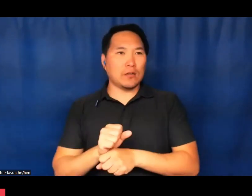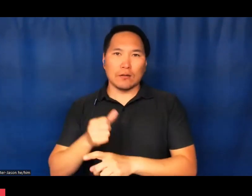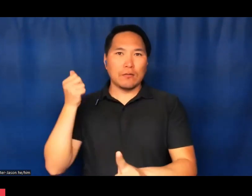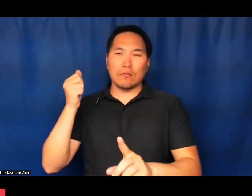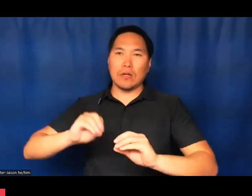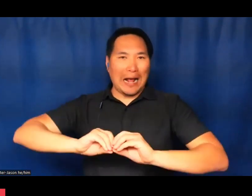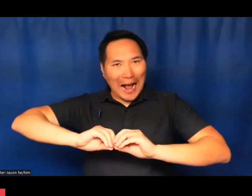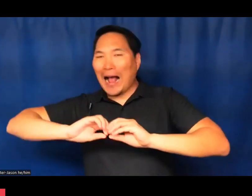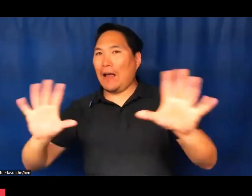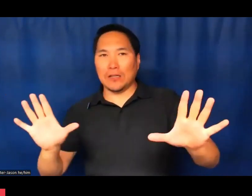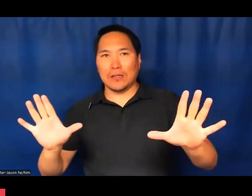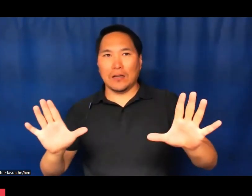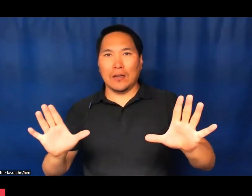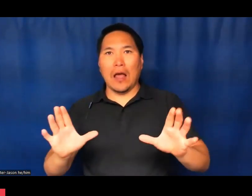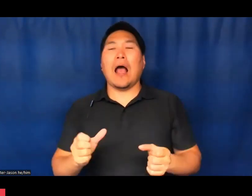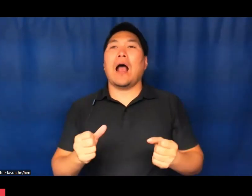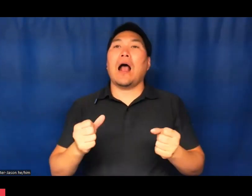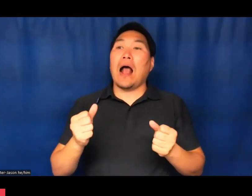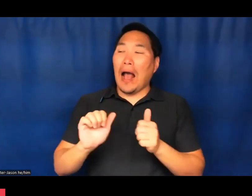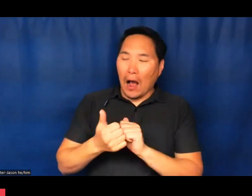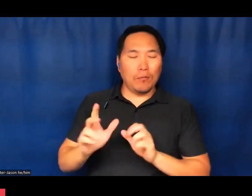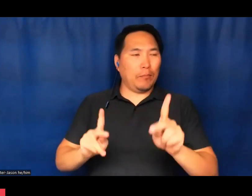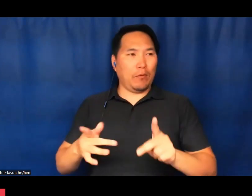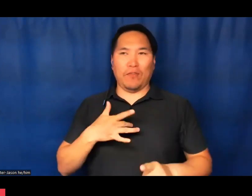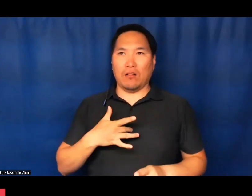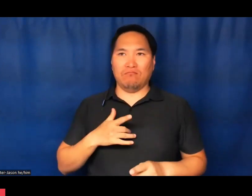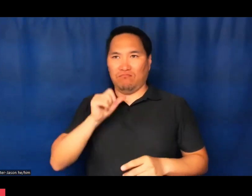about the kind of disenfranchisement people are facing there.